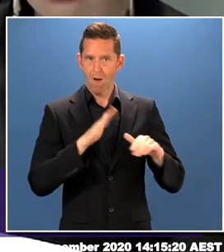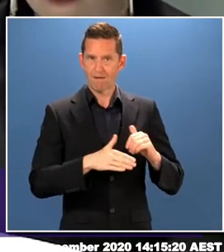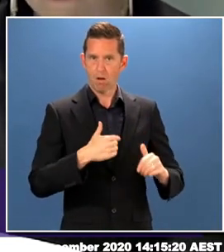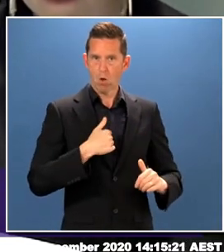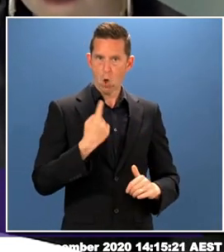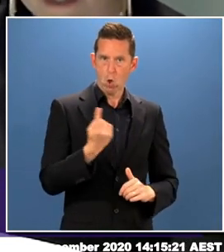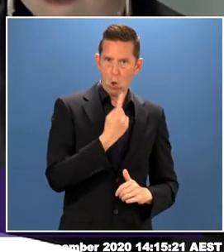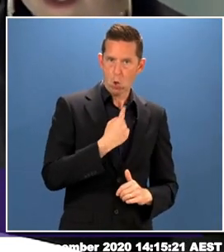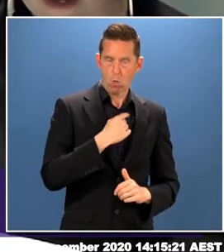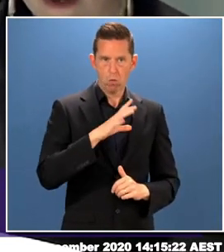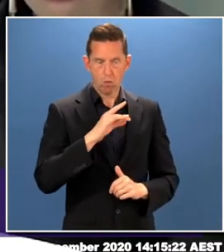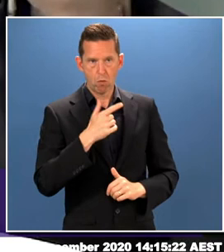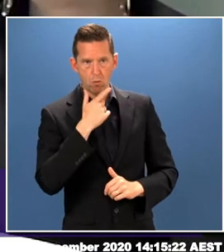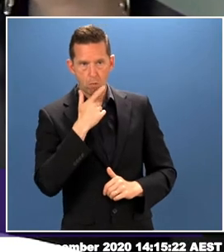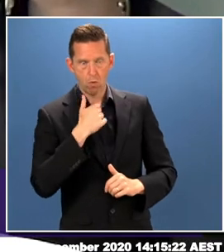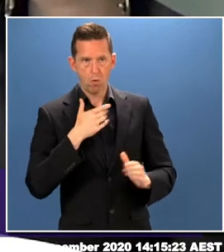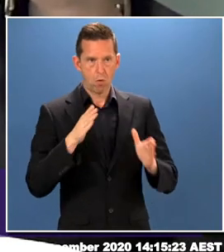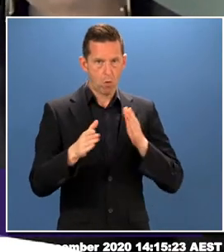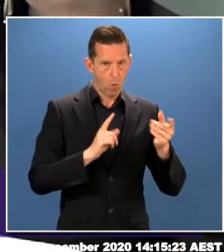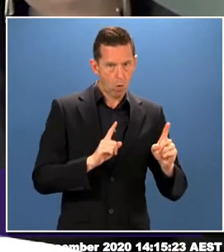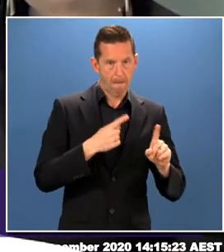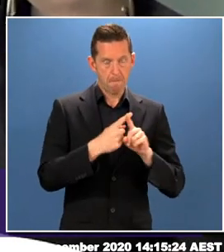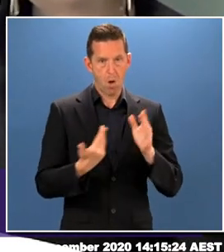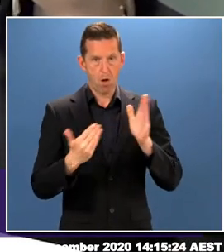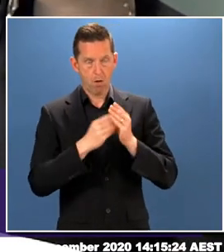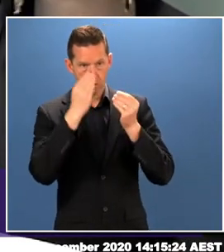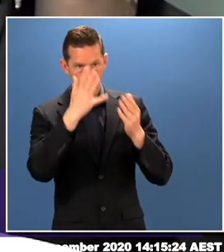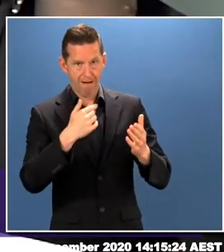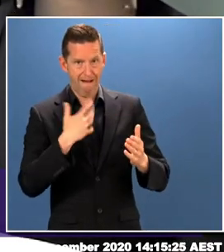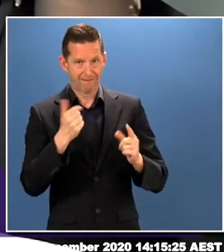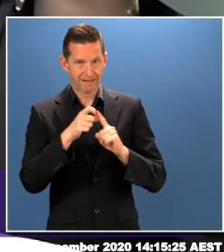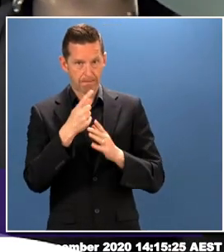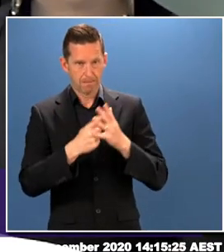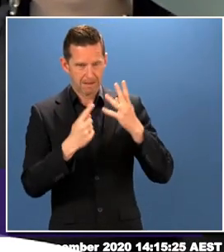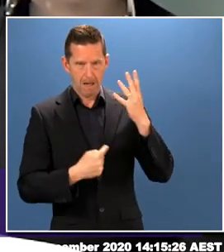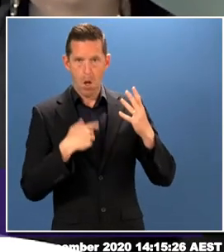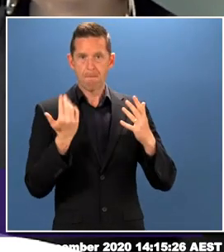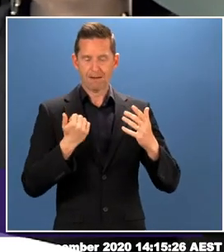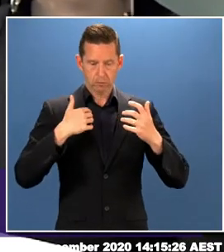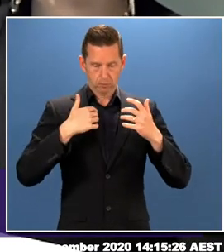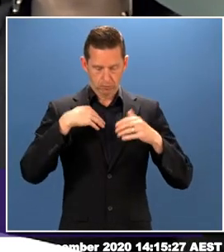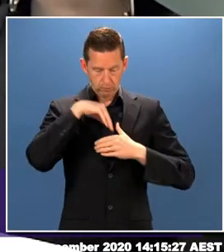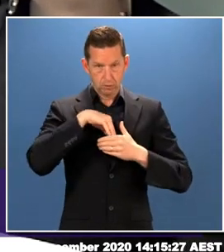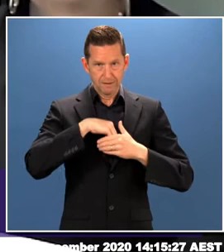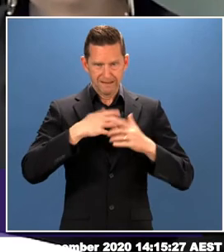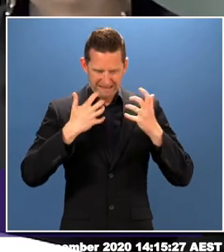And then you have to assess how is everyone going to respond? So it is this constant thinking process which is exhausting